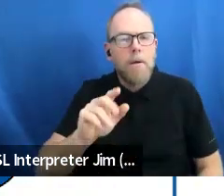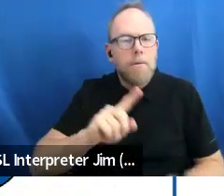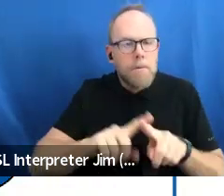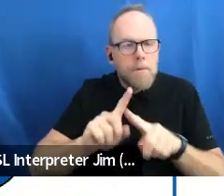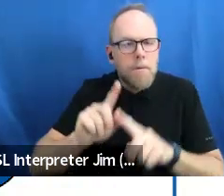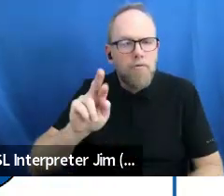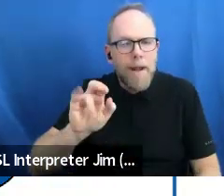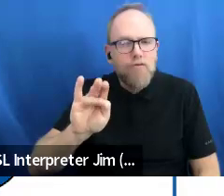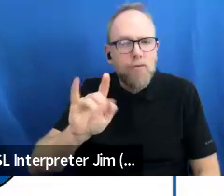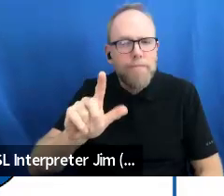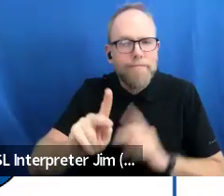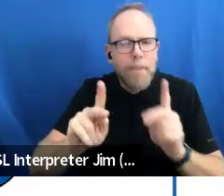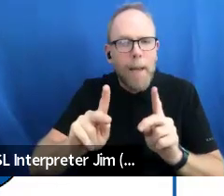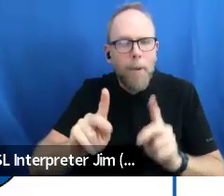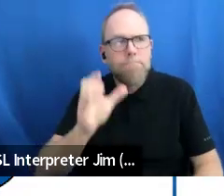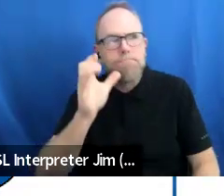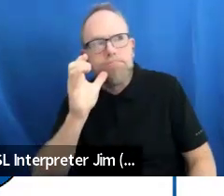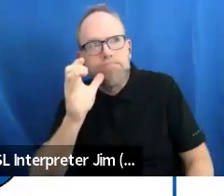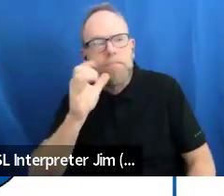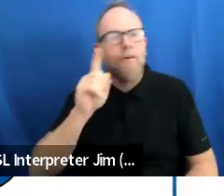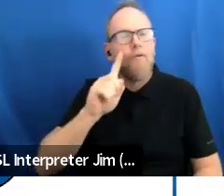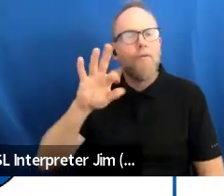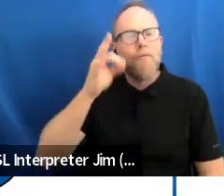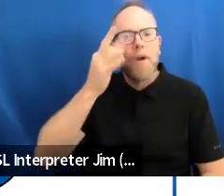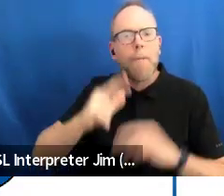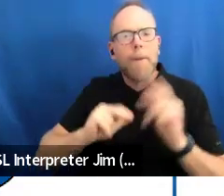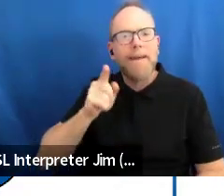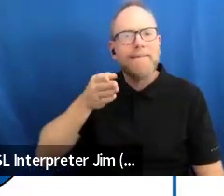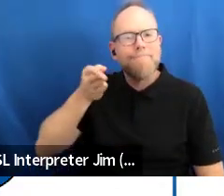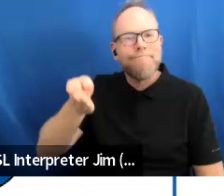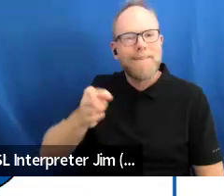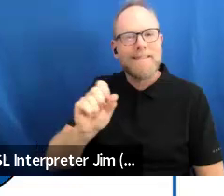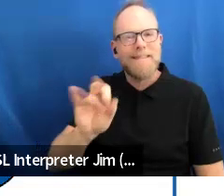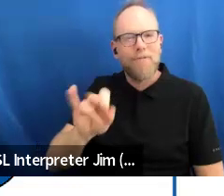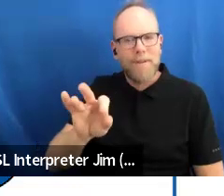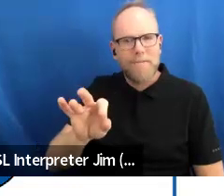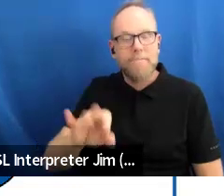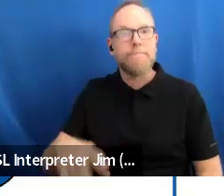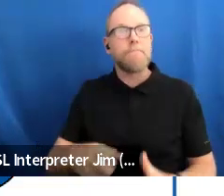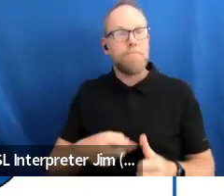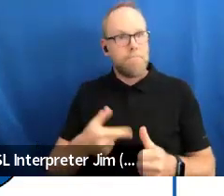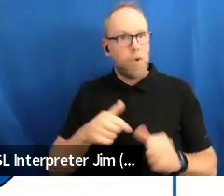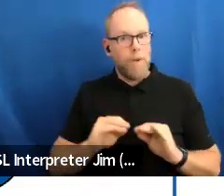the Federal building in San Francisco. JAN GARRETT: Yeah and I just wanted to clarify a little bit. So the Rehabilitation Act